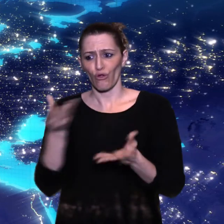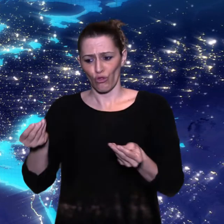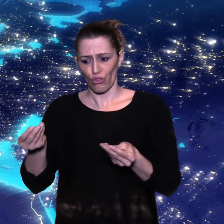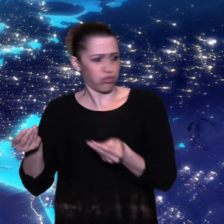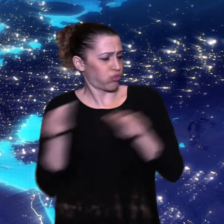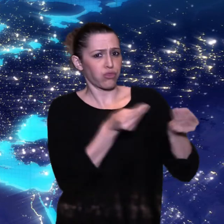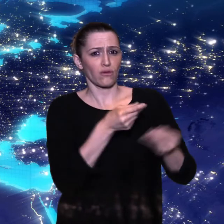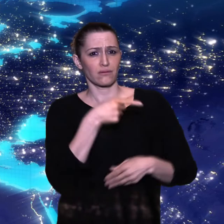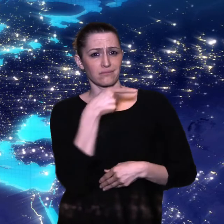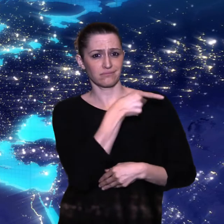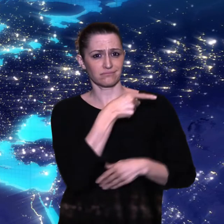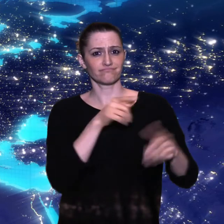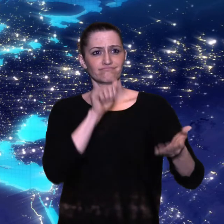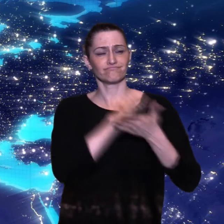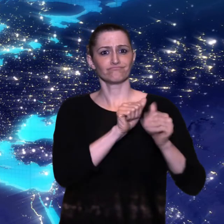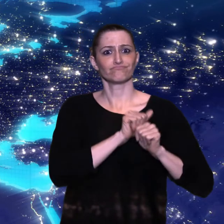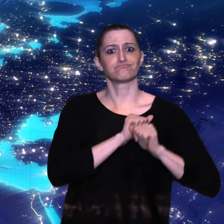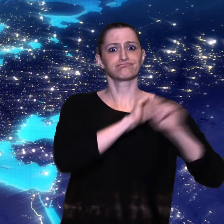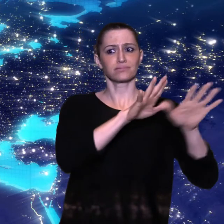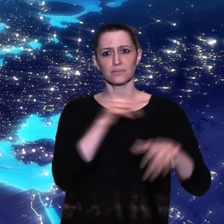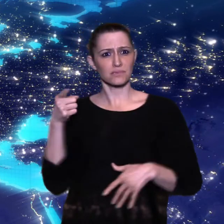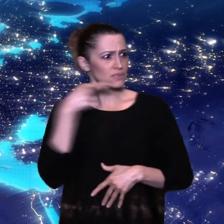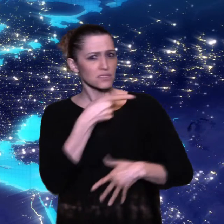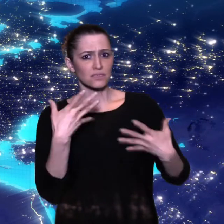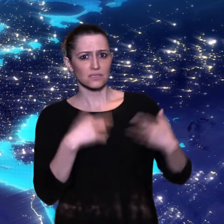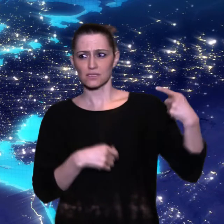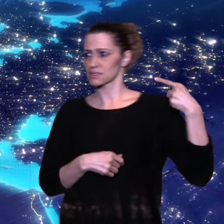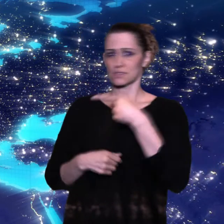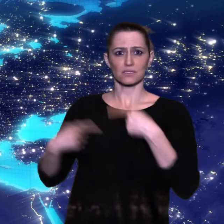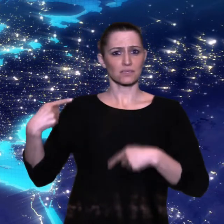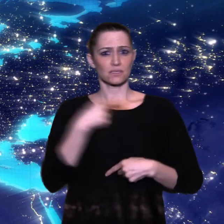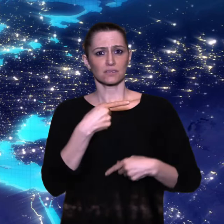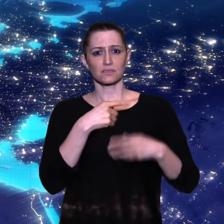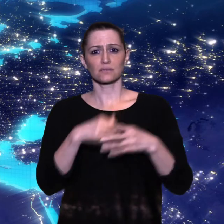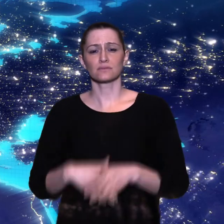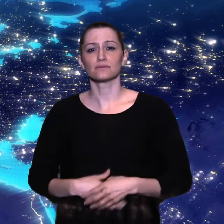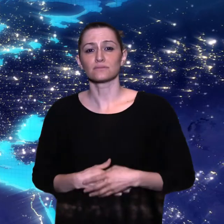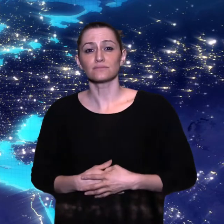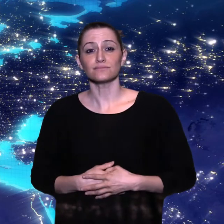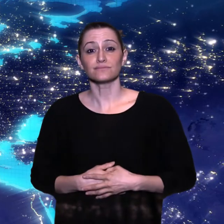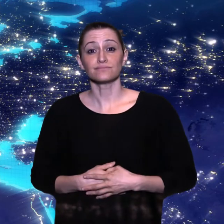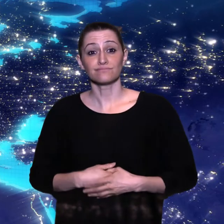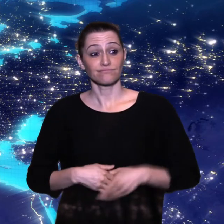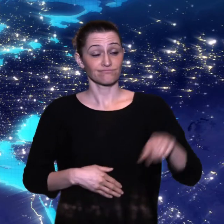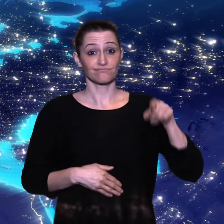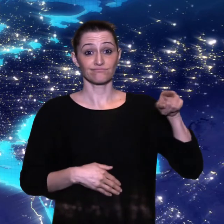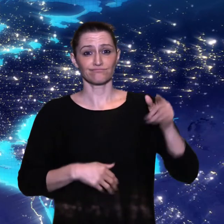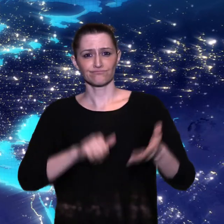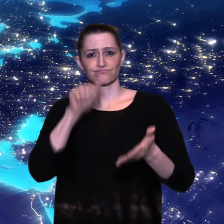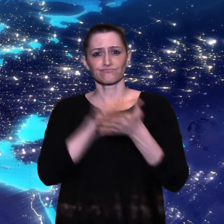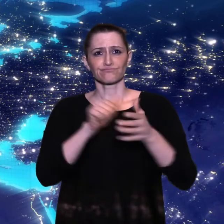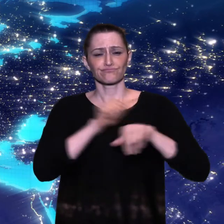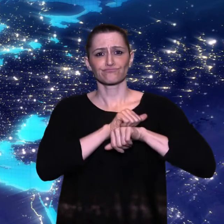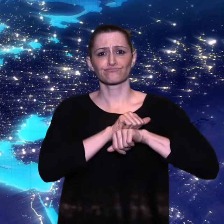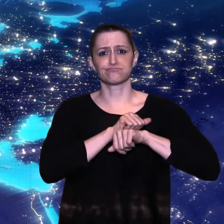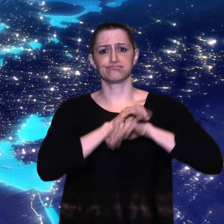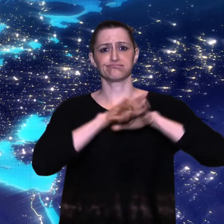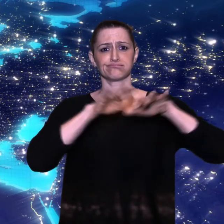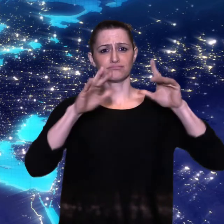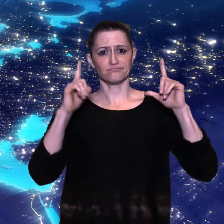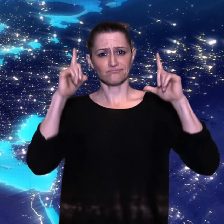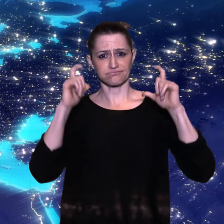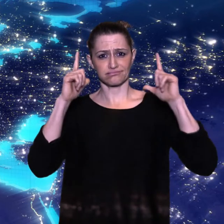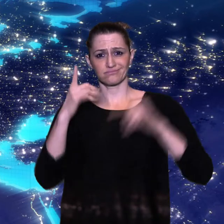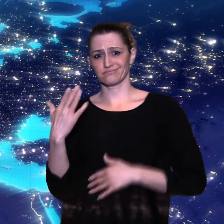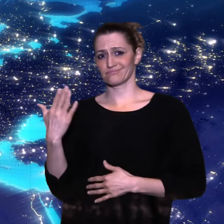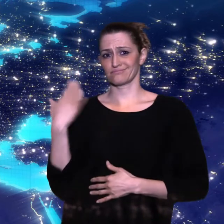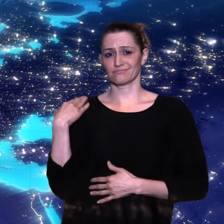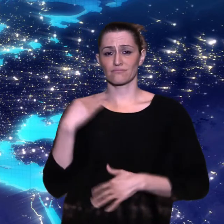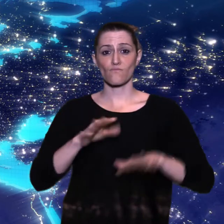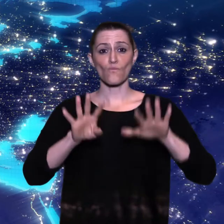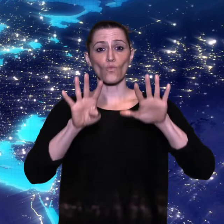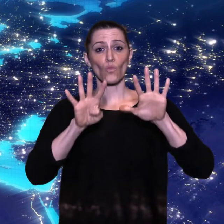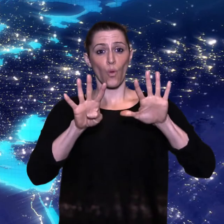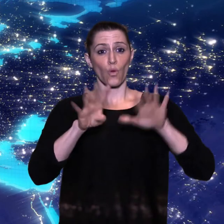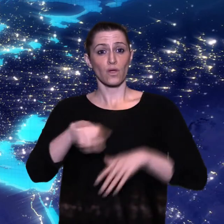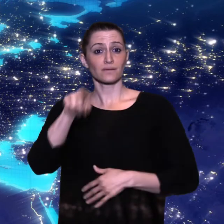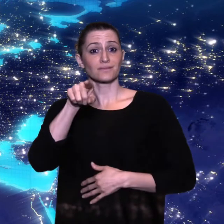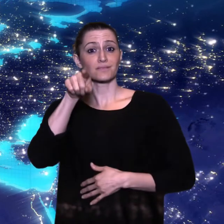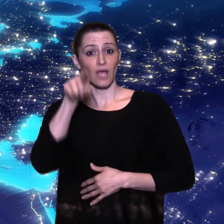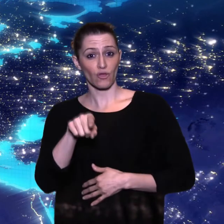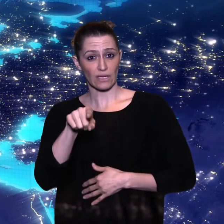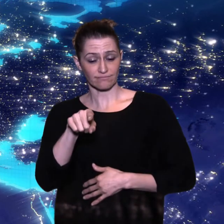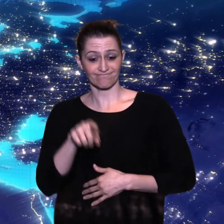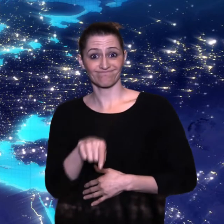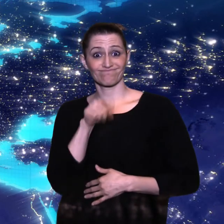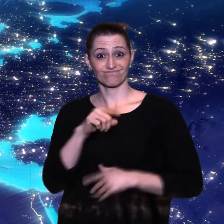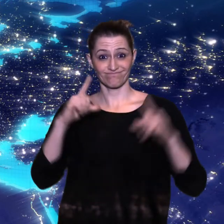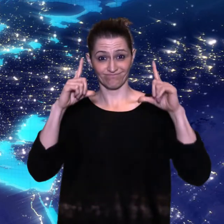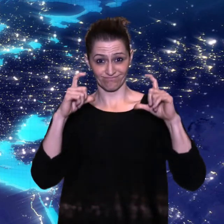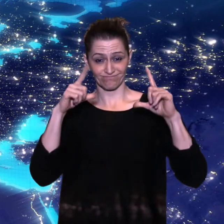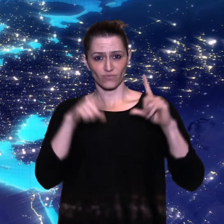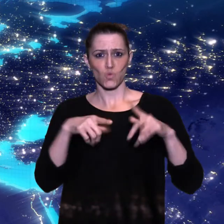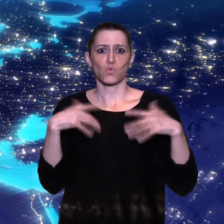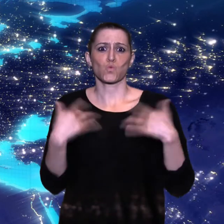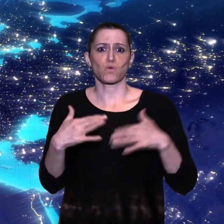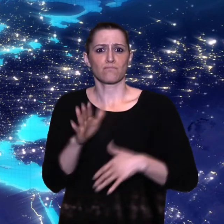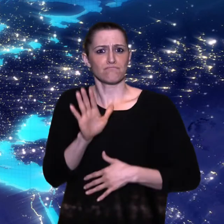Enquirer. The tabloid published on January 9 private